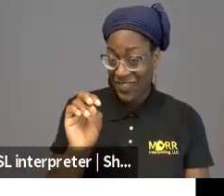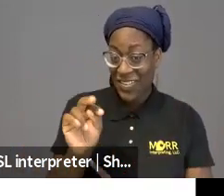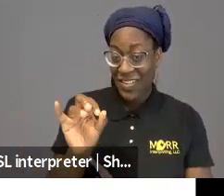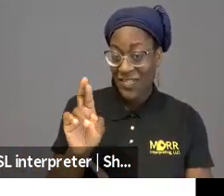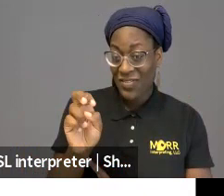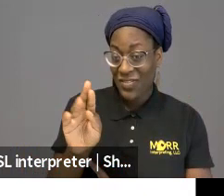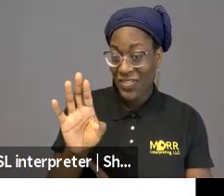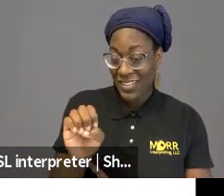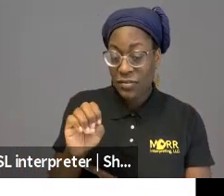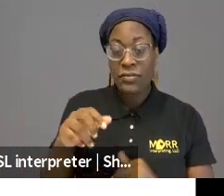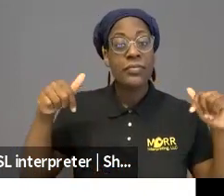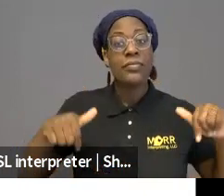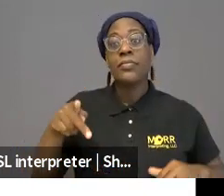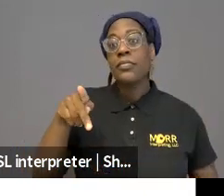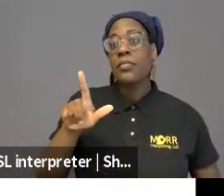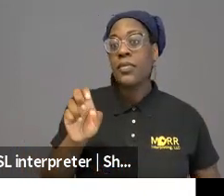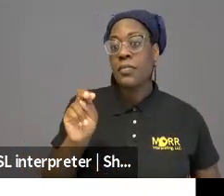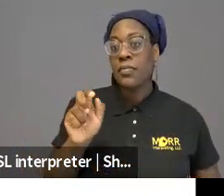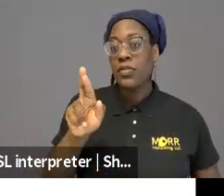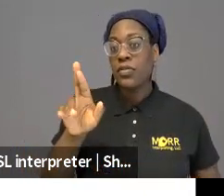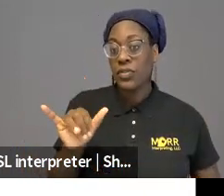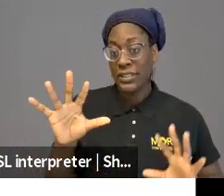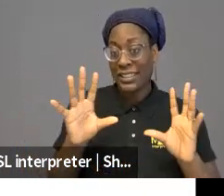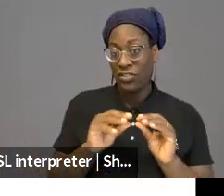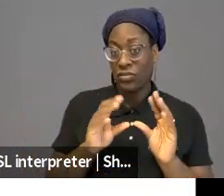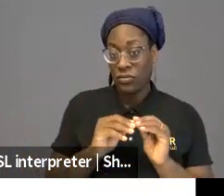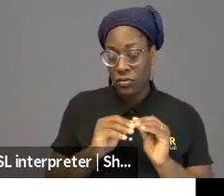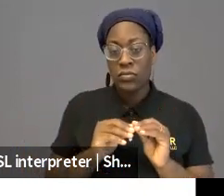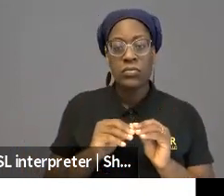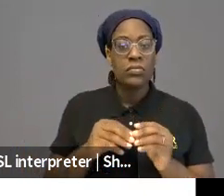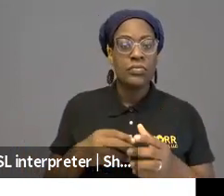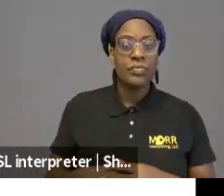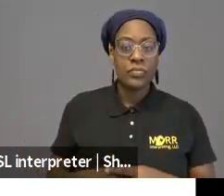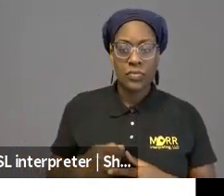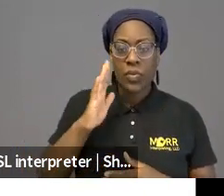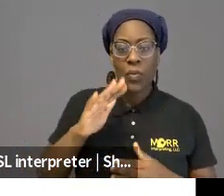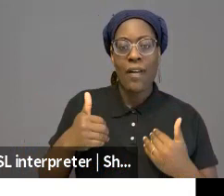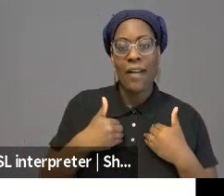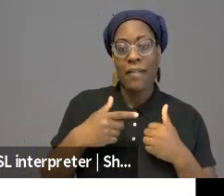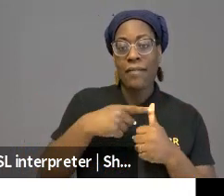entitled "Embracing Interdependence in Online Writing Center Work," featuring Beth Nastachowski,